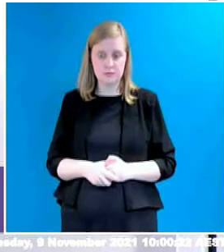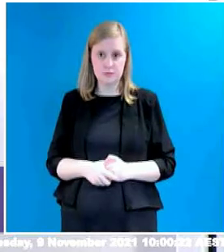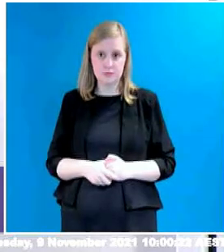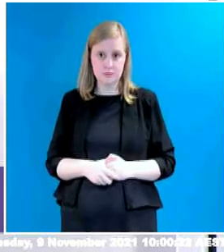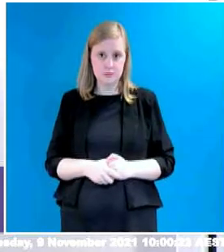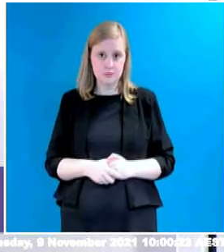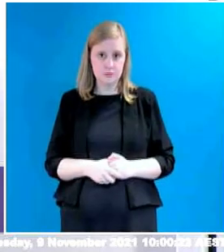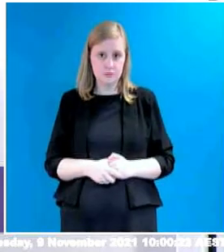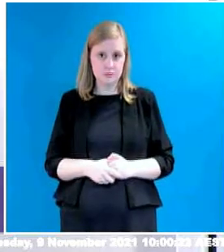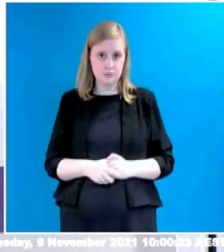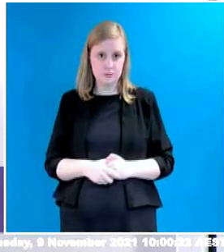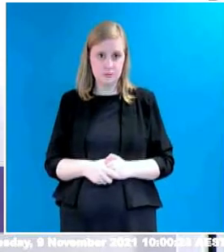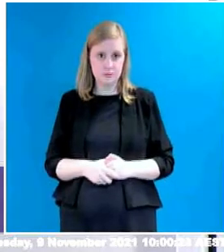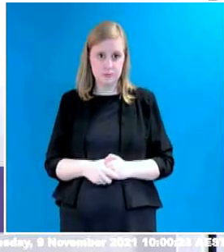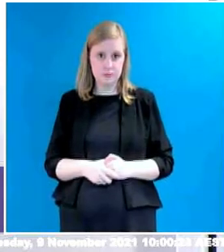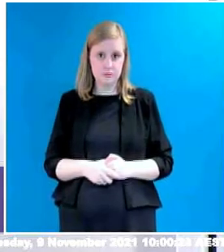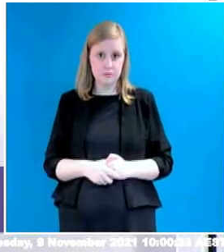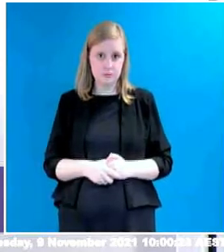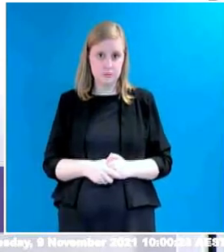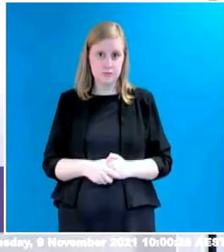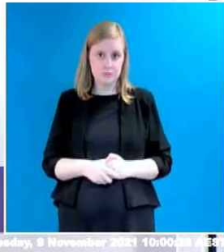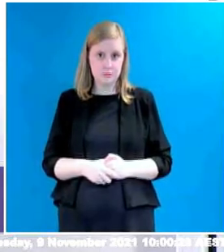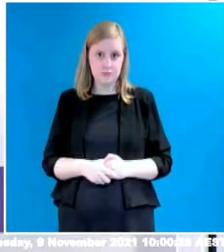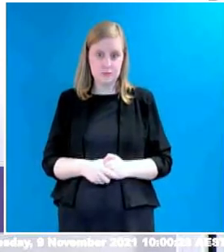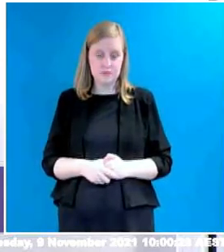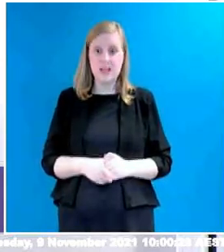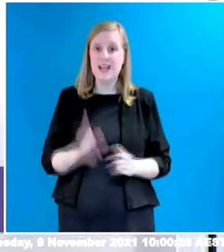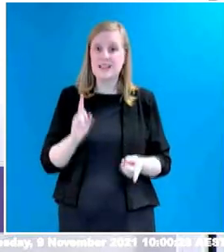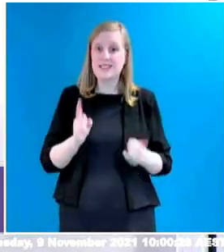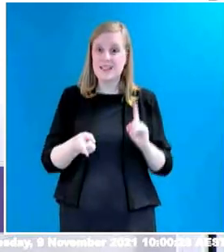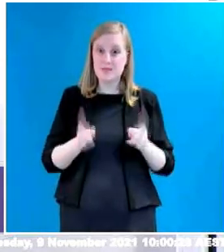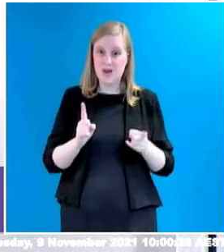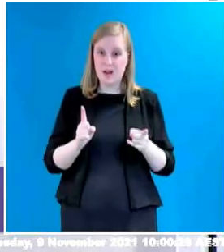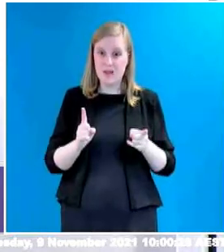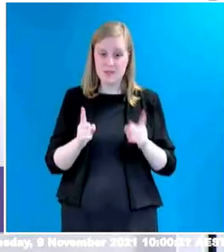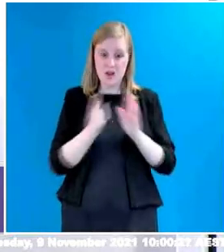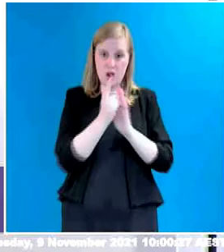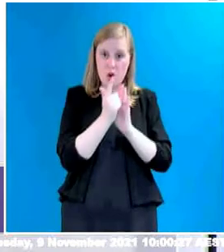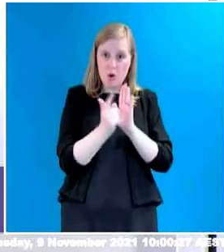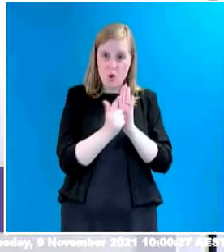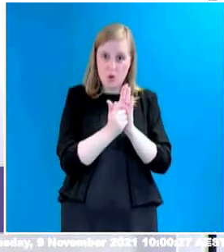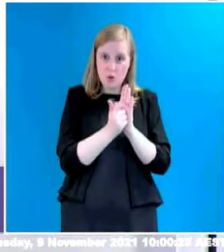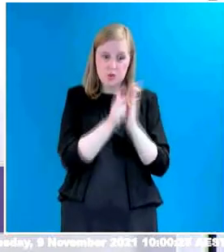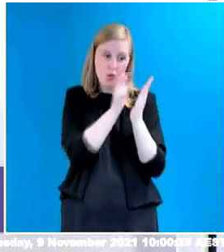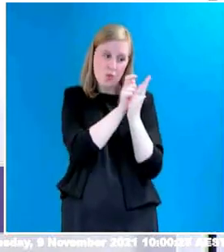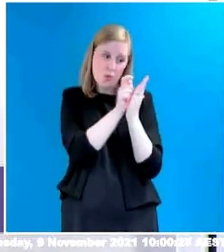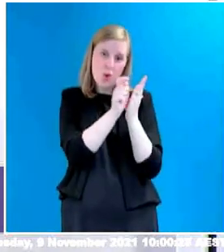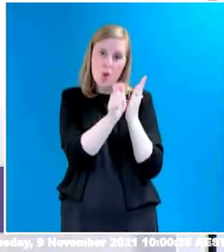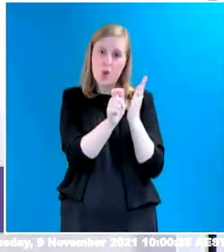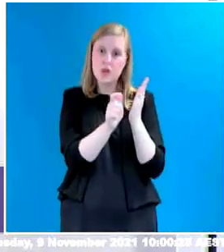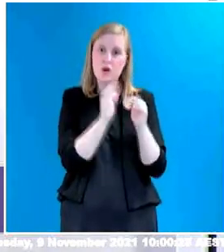very high and general level in the Act, to actually work out exactly when and